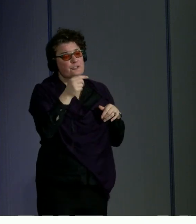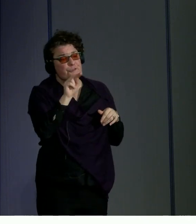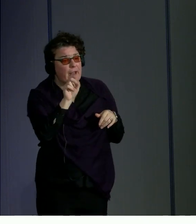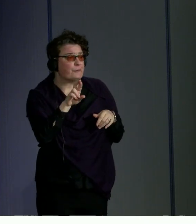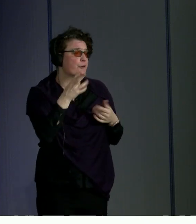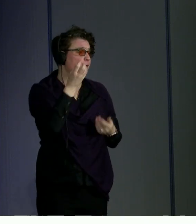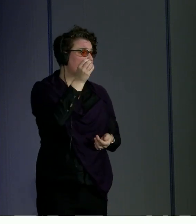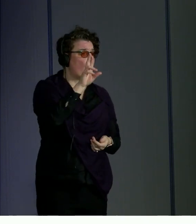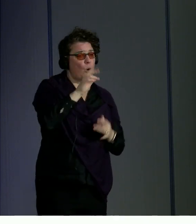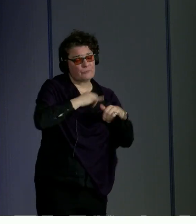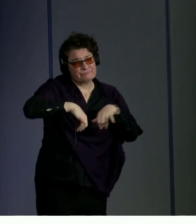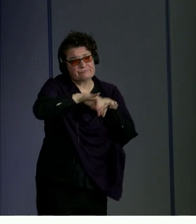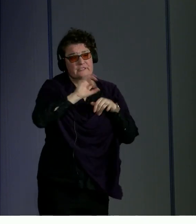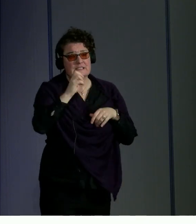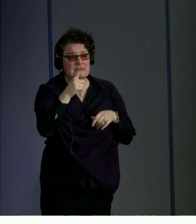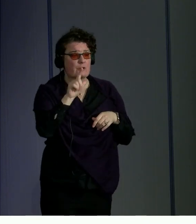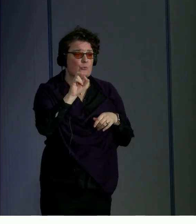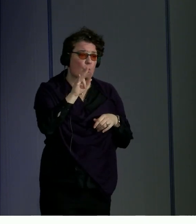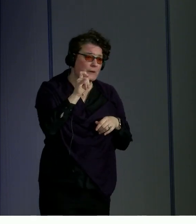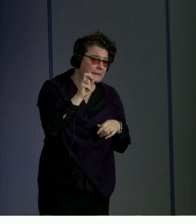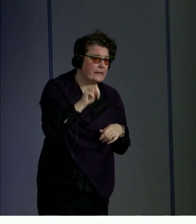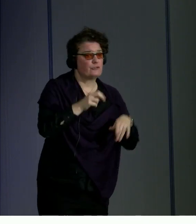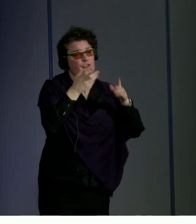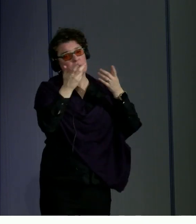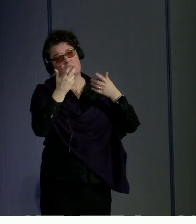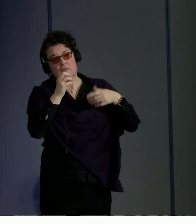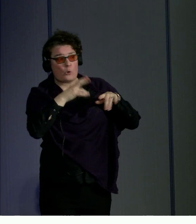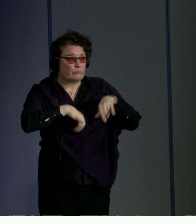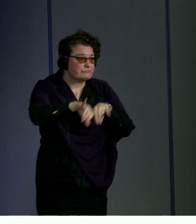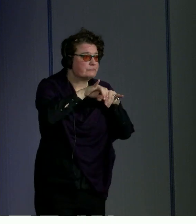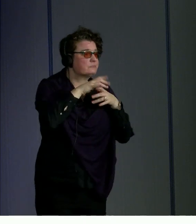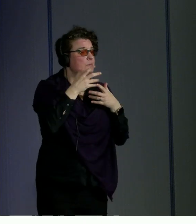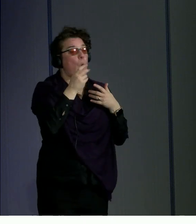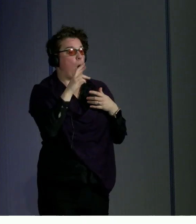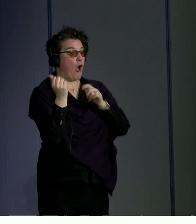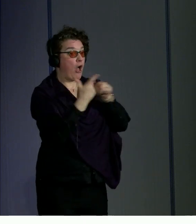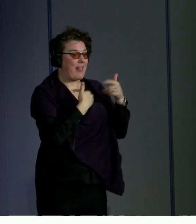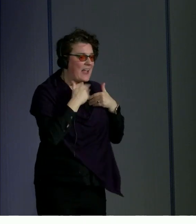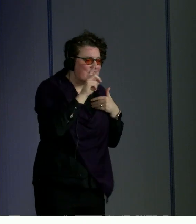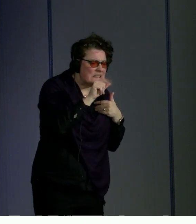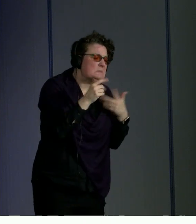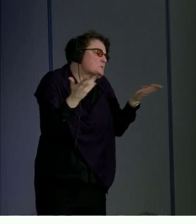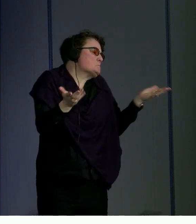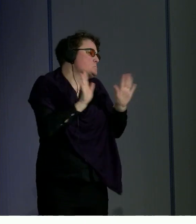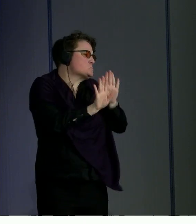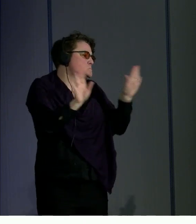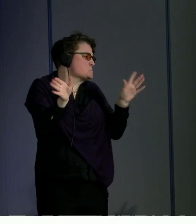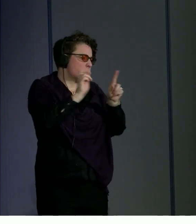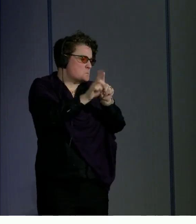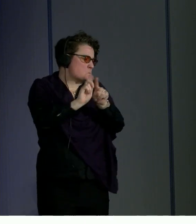disability, and a whole lot of others. A disability ERG can be a powerful partner